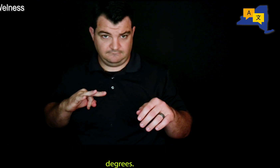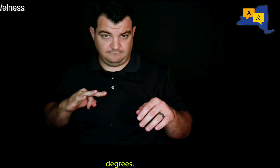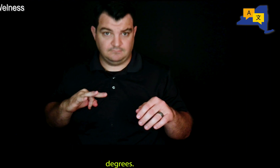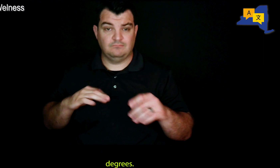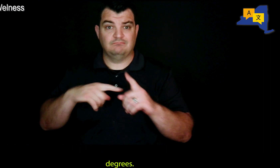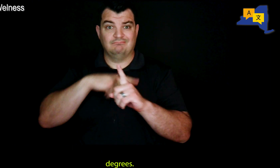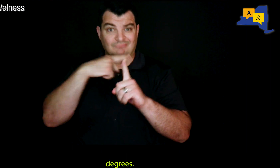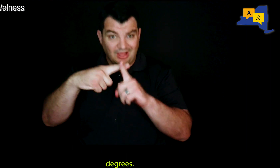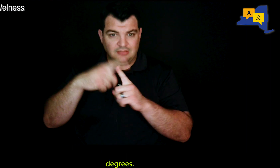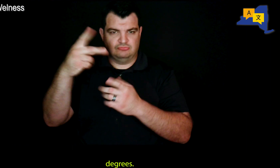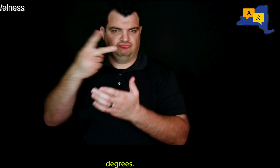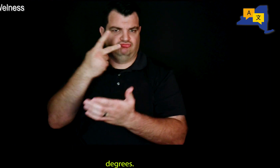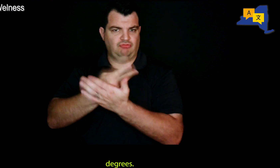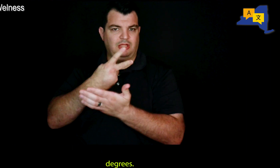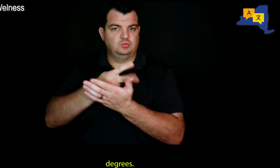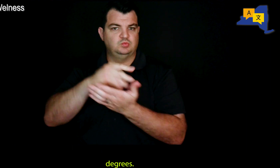degrees.